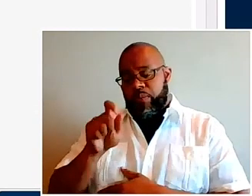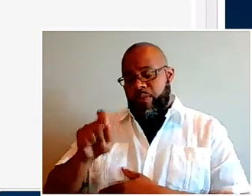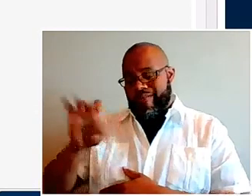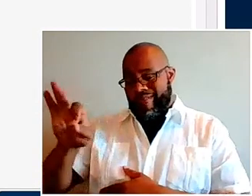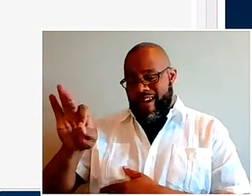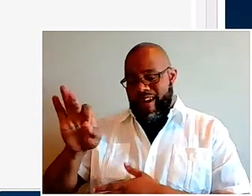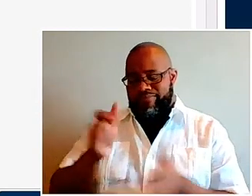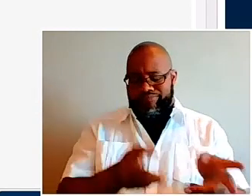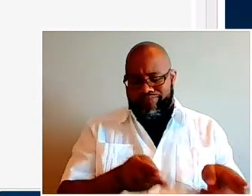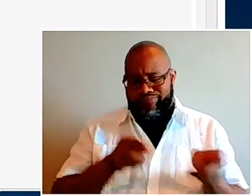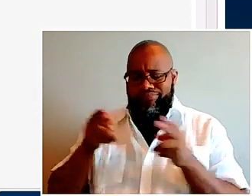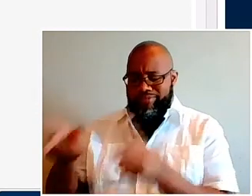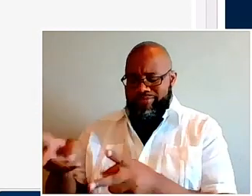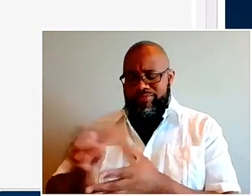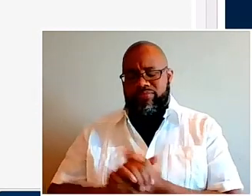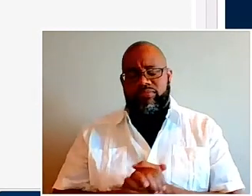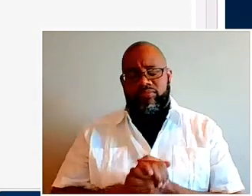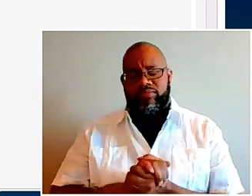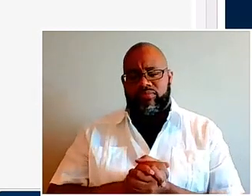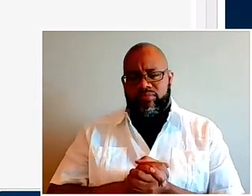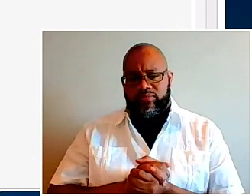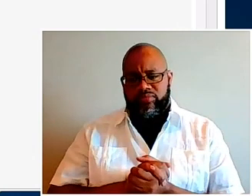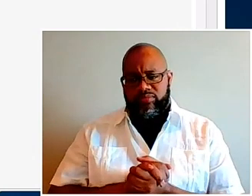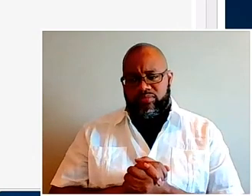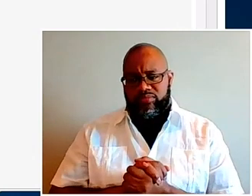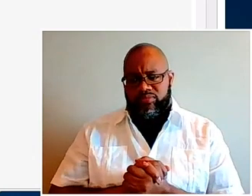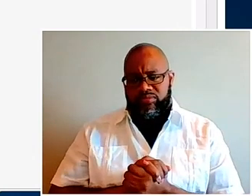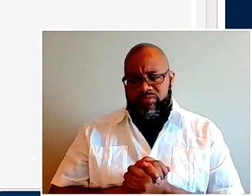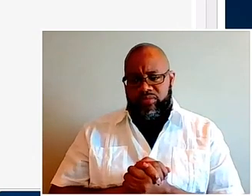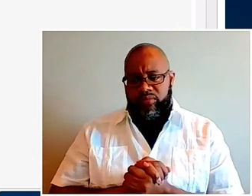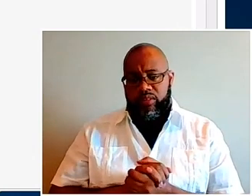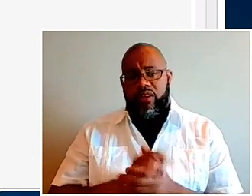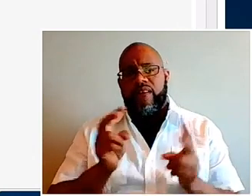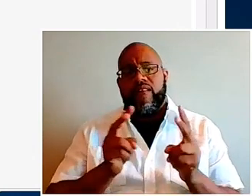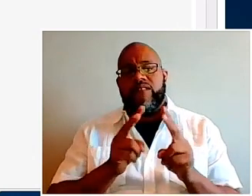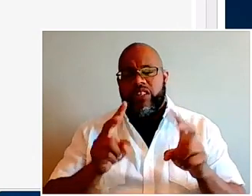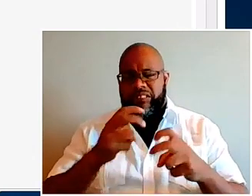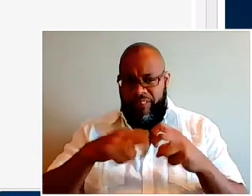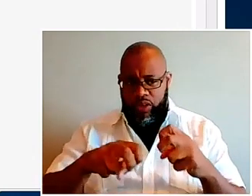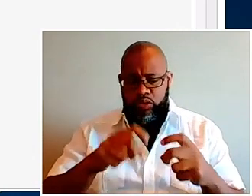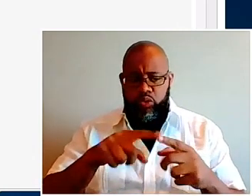So, it would be very difficult to take a